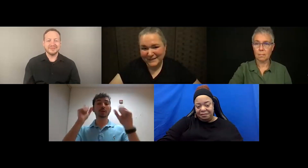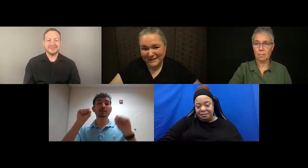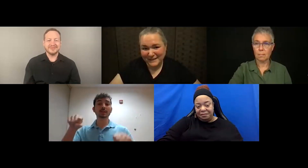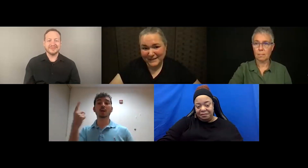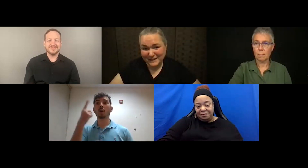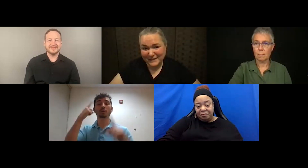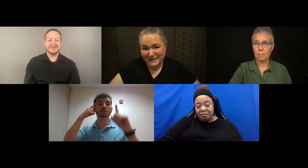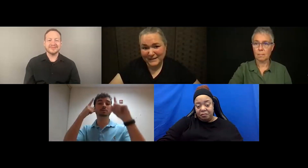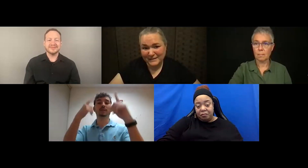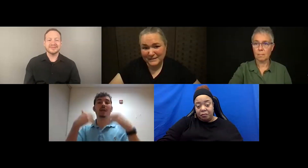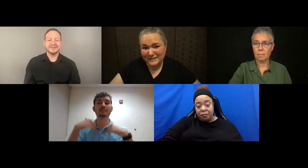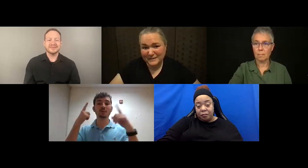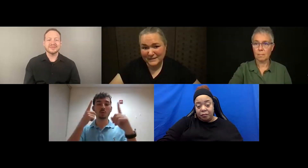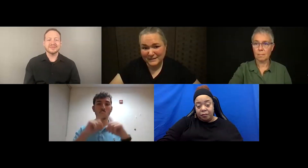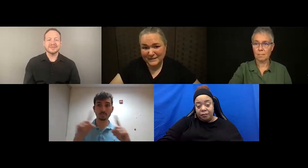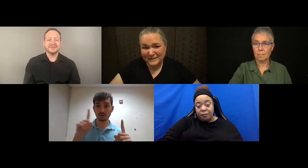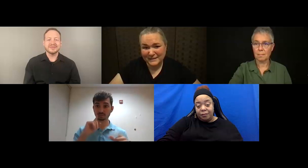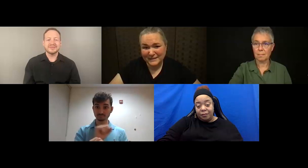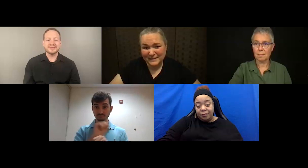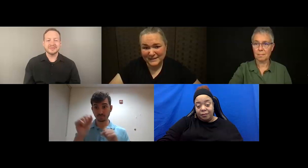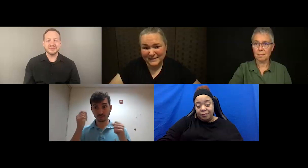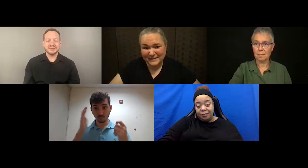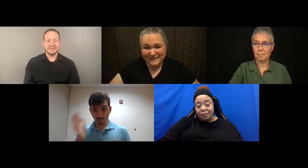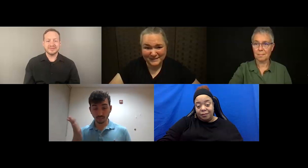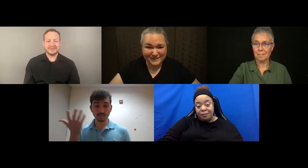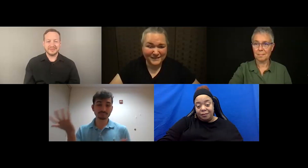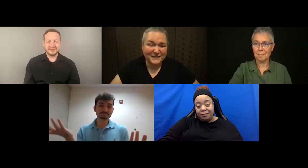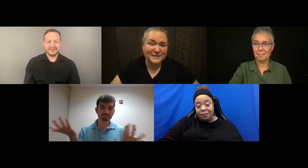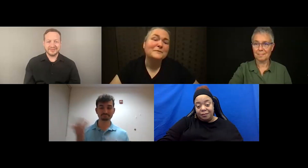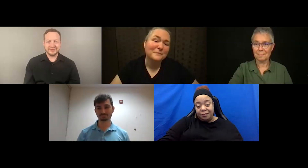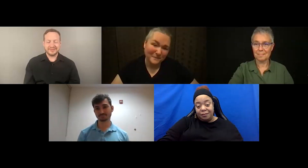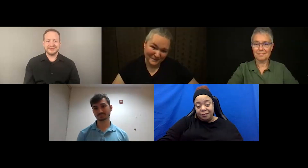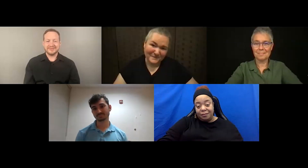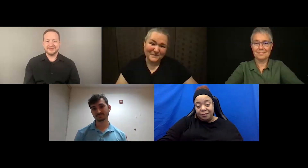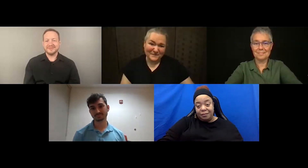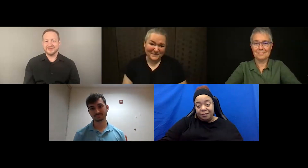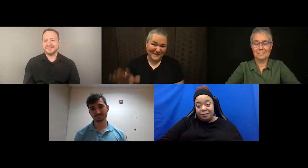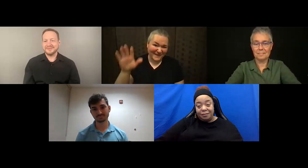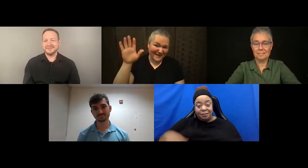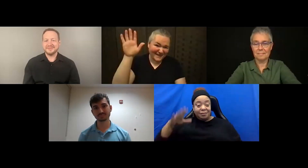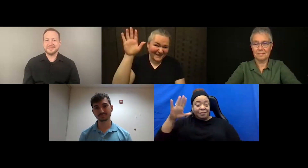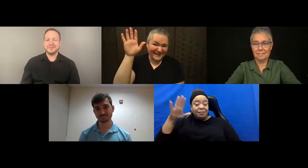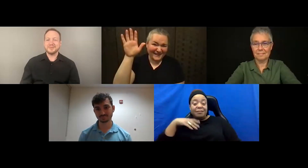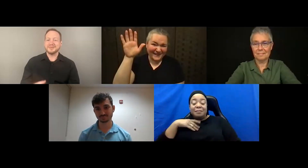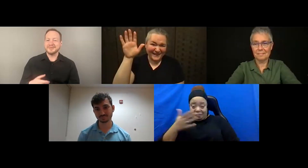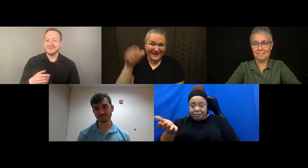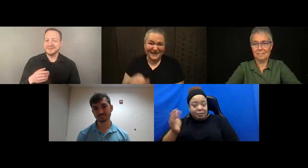Îs AI perfect? I doubt it. We can strive for an ideal goal, and see how it works out.